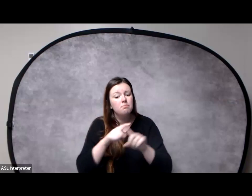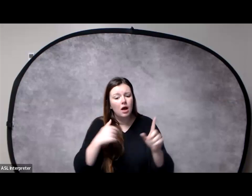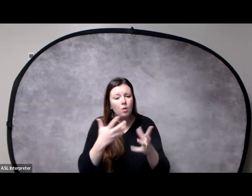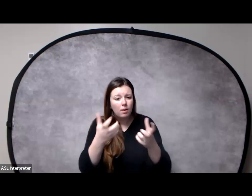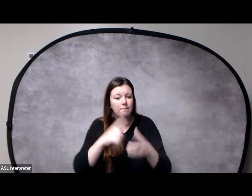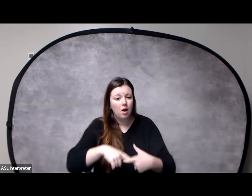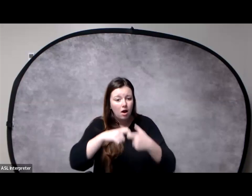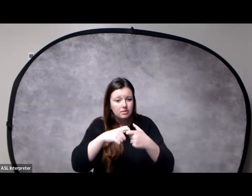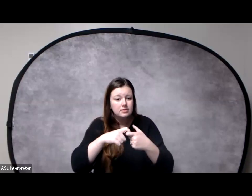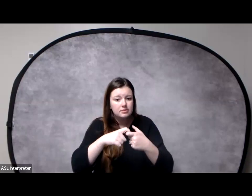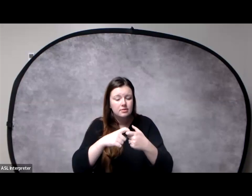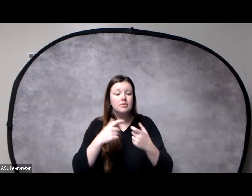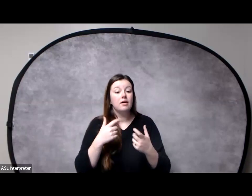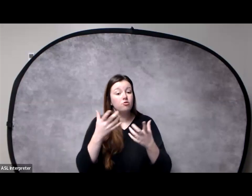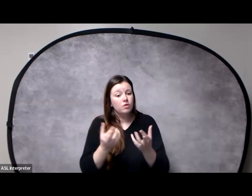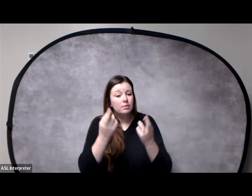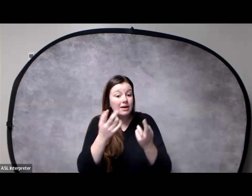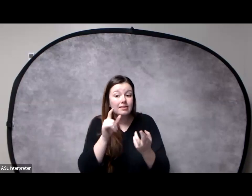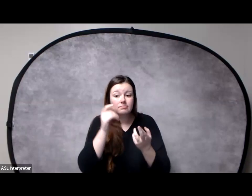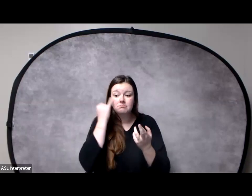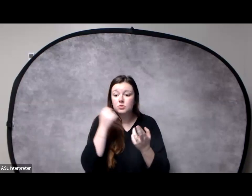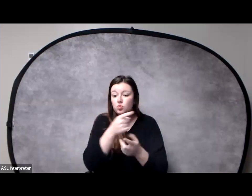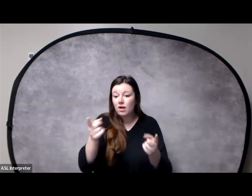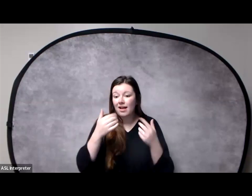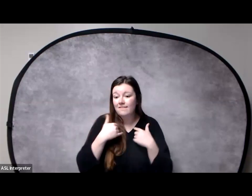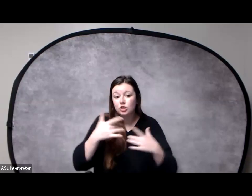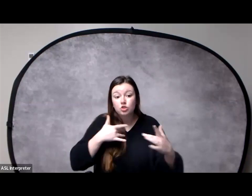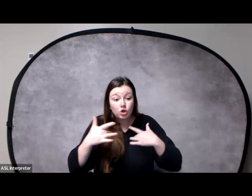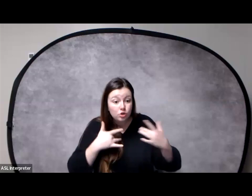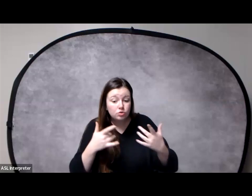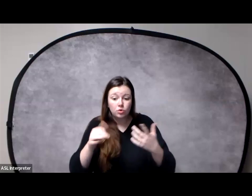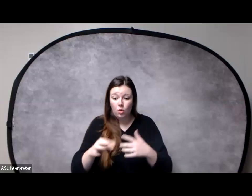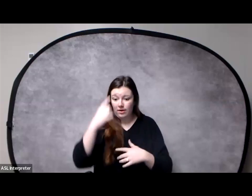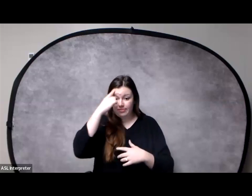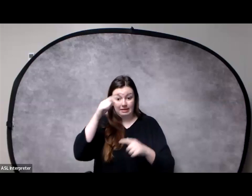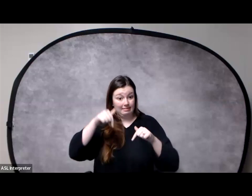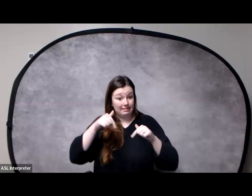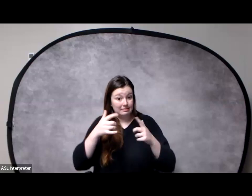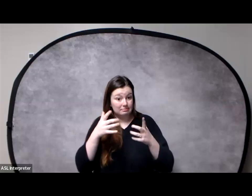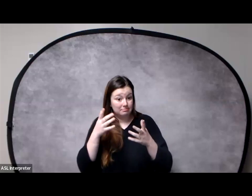concerns, if you think this is helpful, but particularly if you think this is -- that